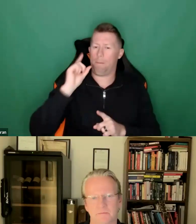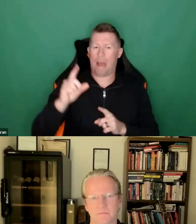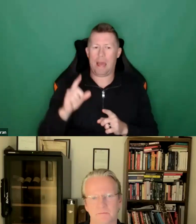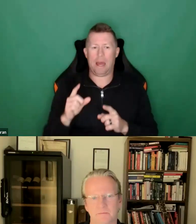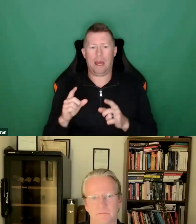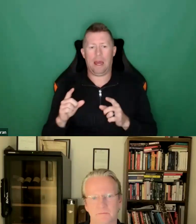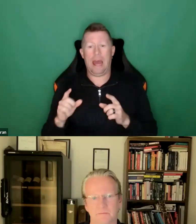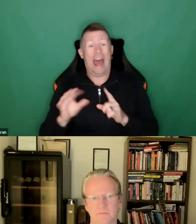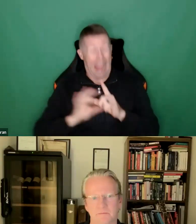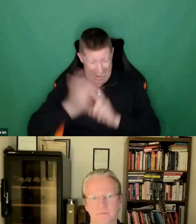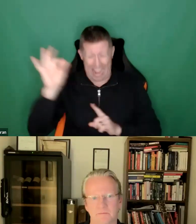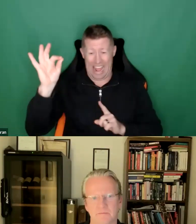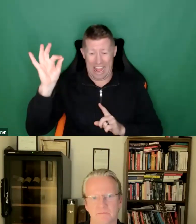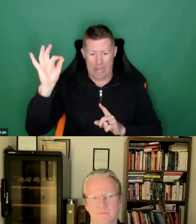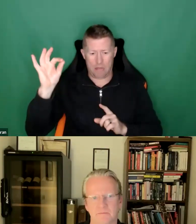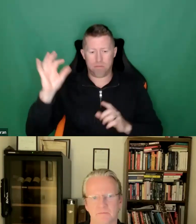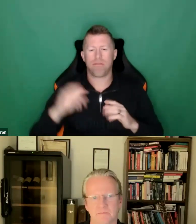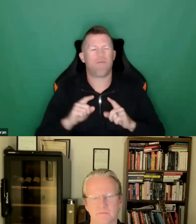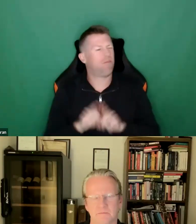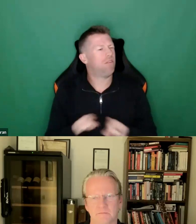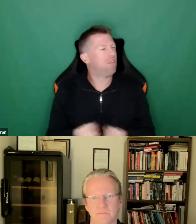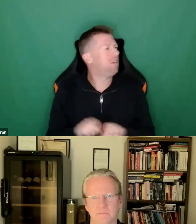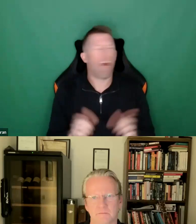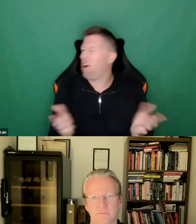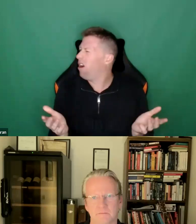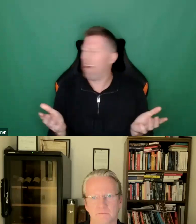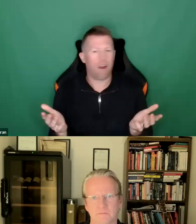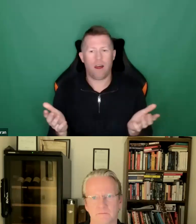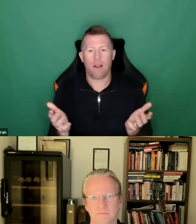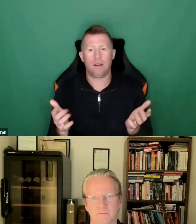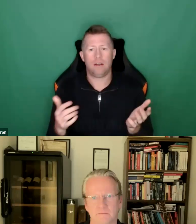these all keep things the same. I have observed this many times. There are a lot